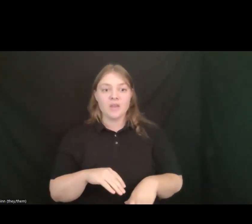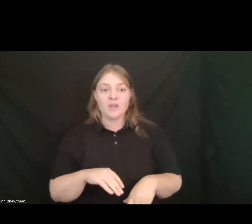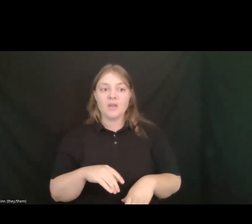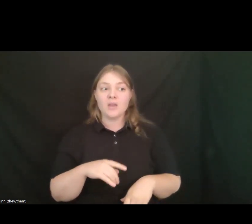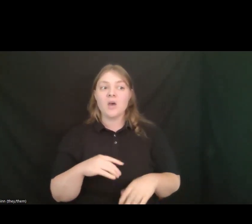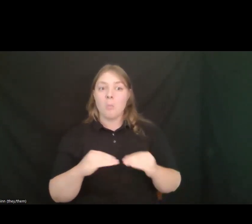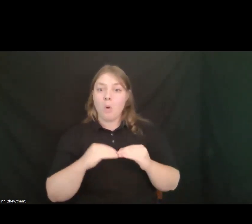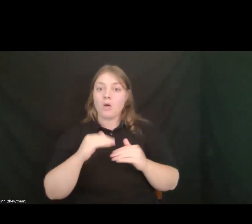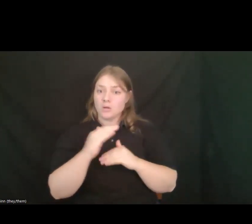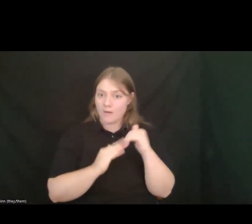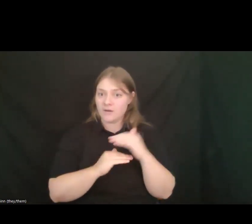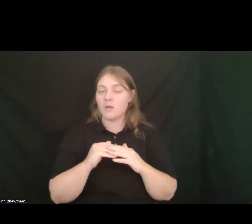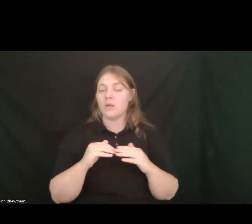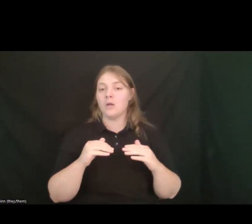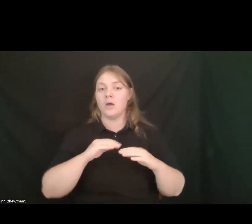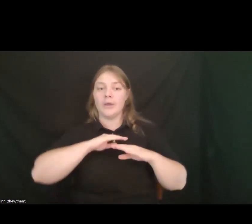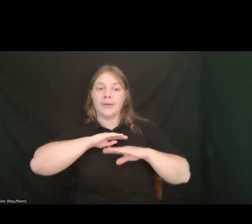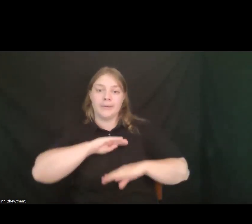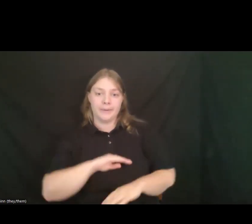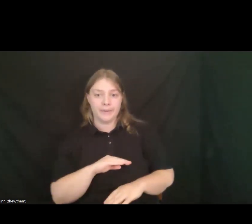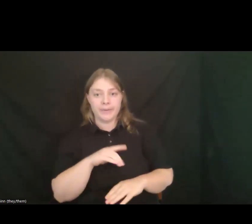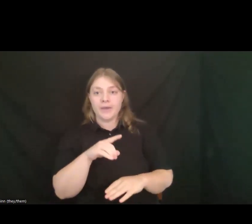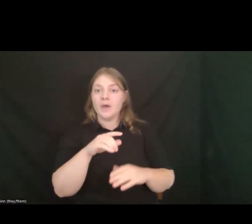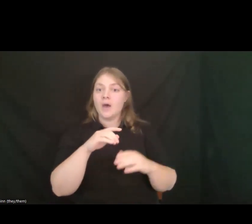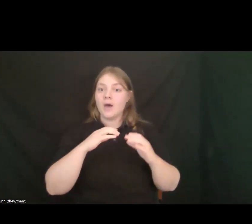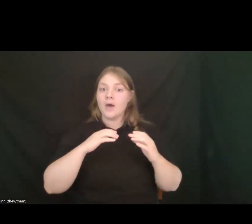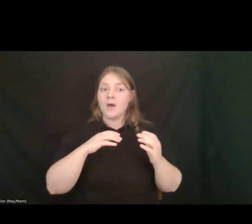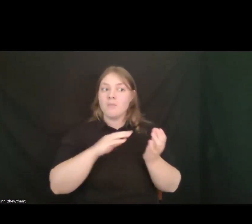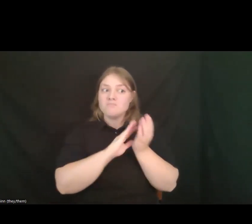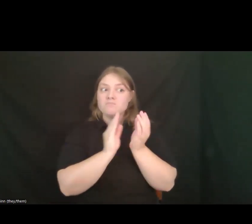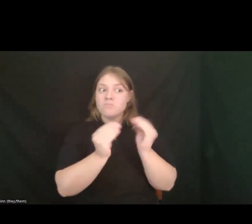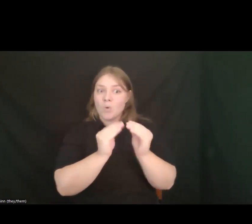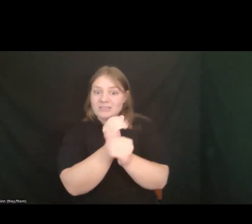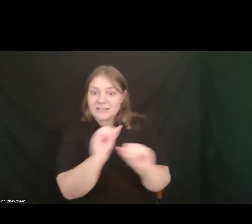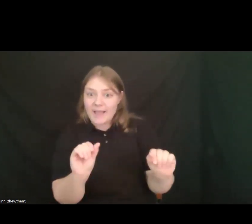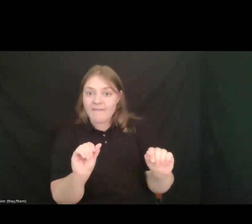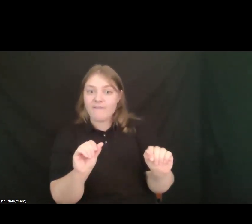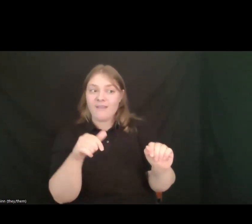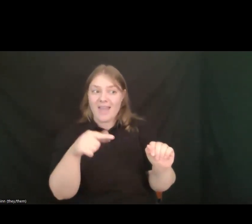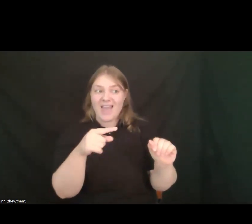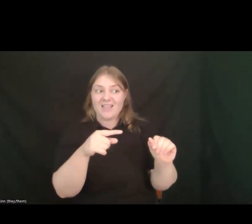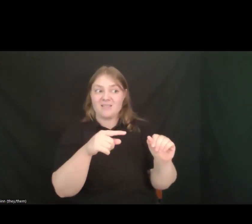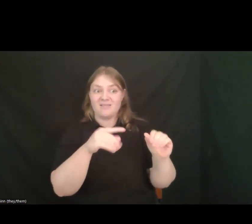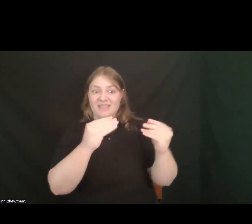become the more the safer they feel in that space we are able to do some amazing work and so with